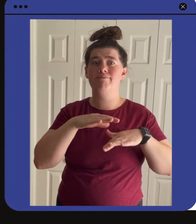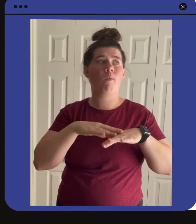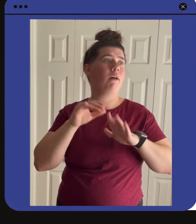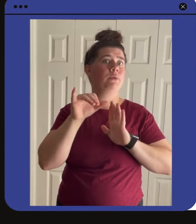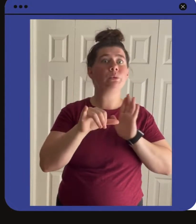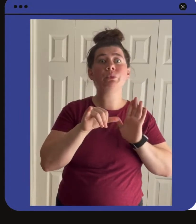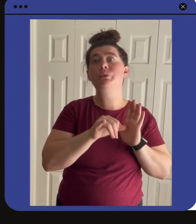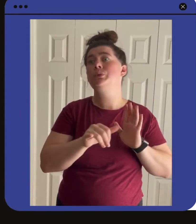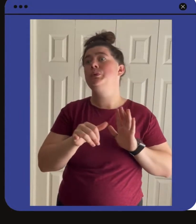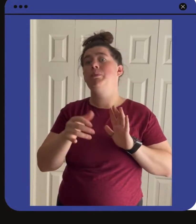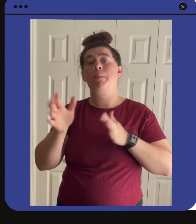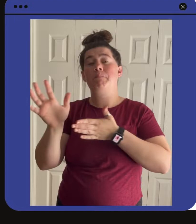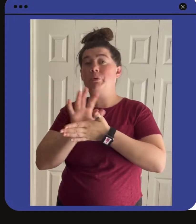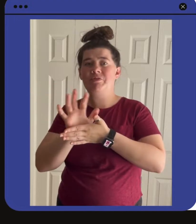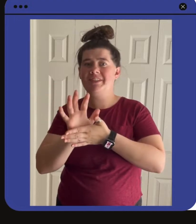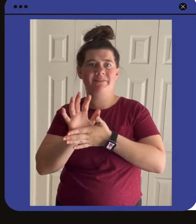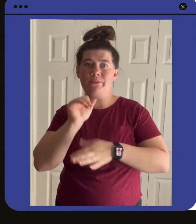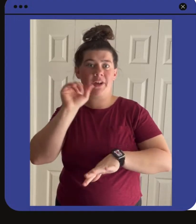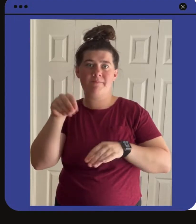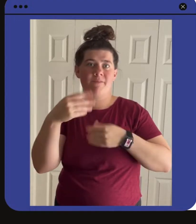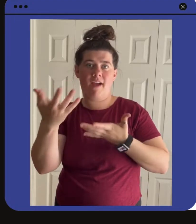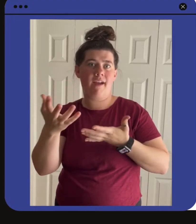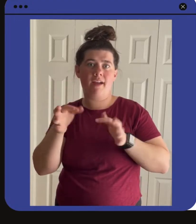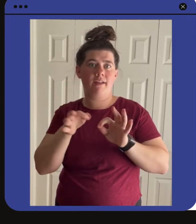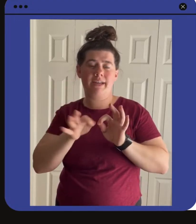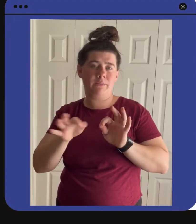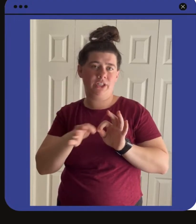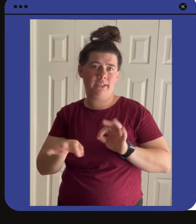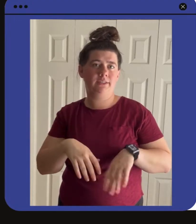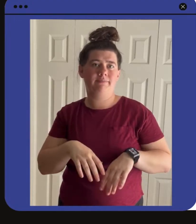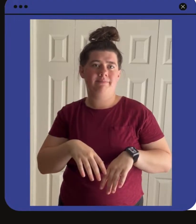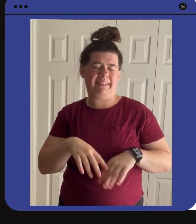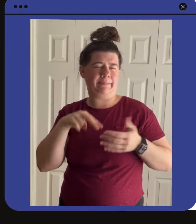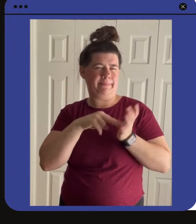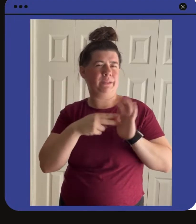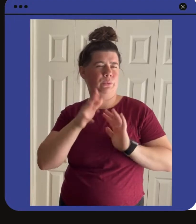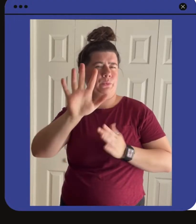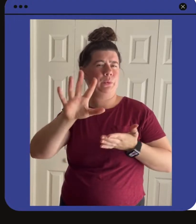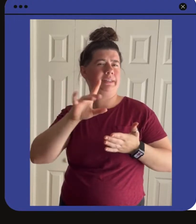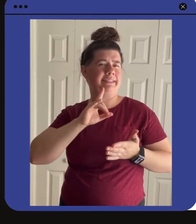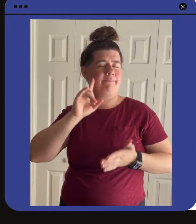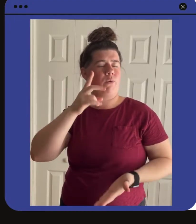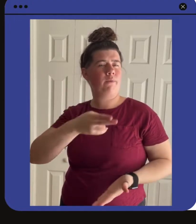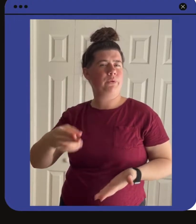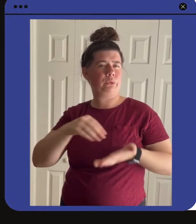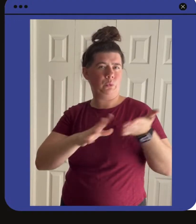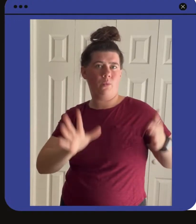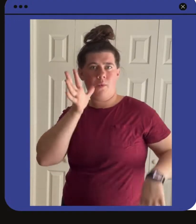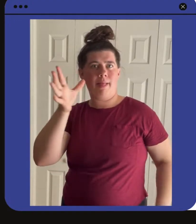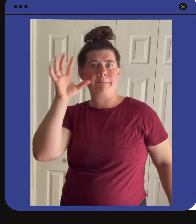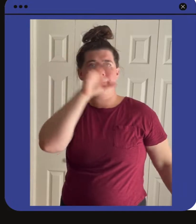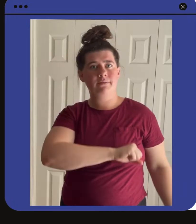Some content on YouTube or movies, do not provide captioning. That means that you're deaf and hard of hearing student will